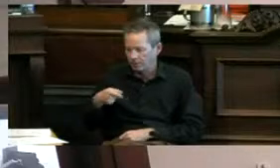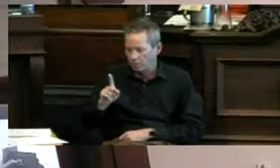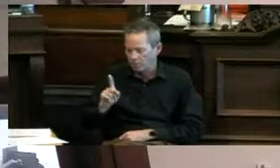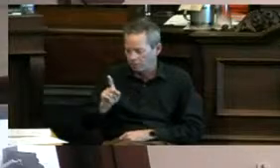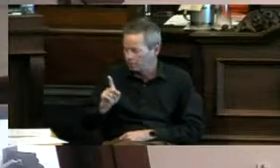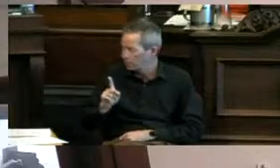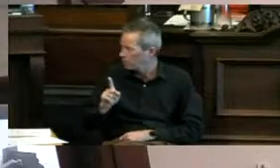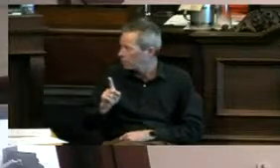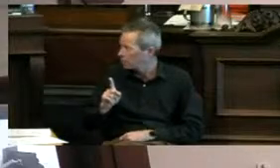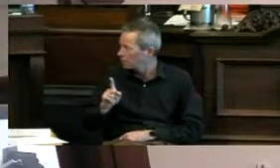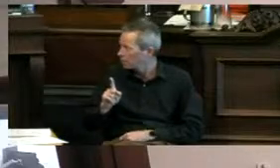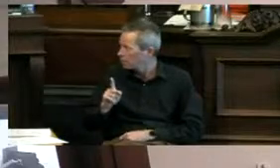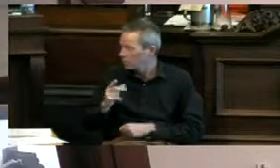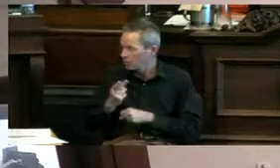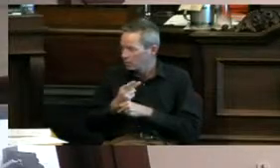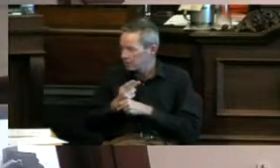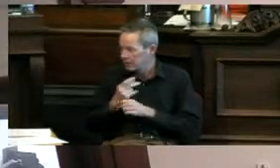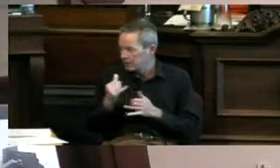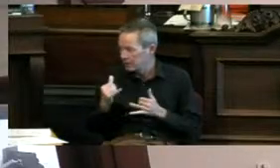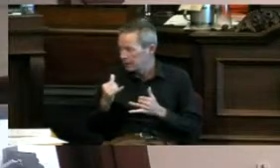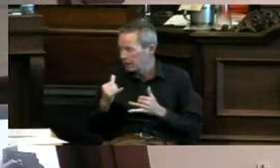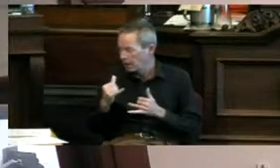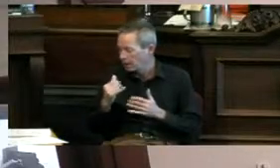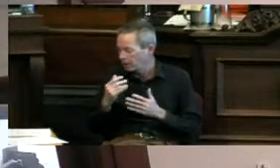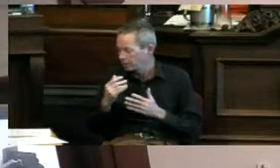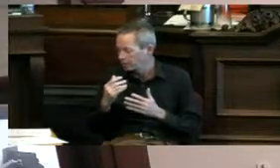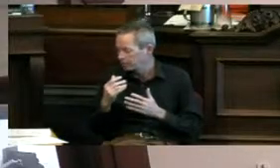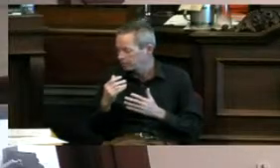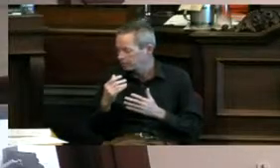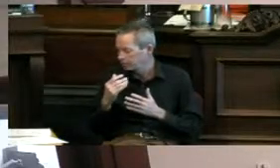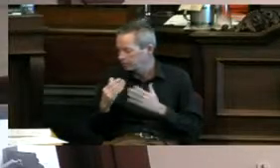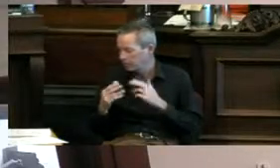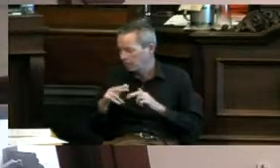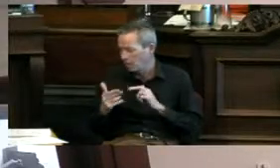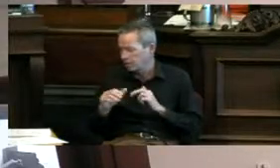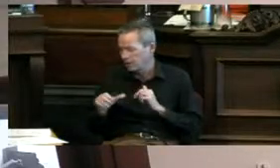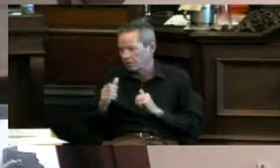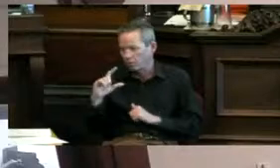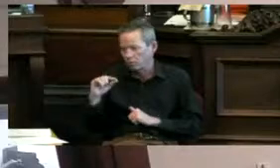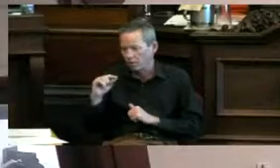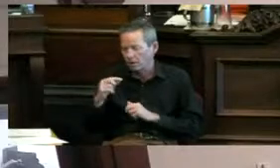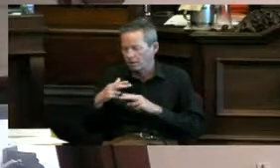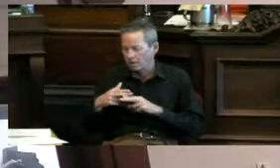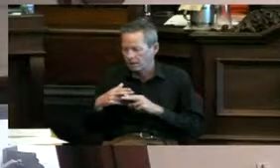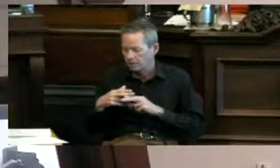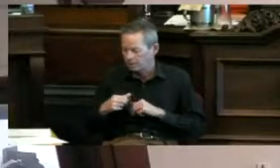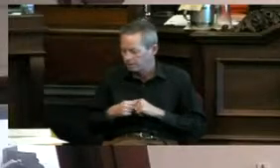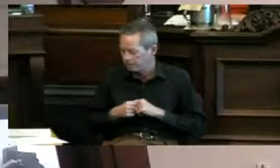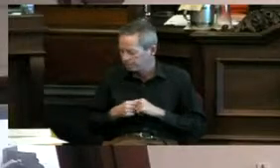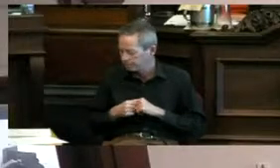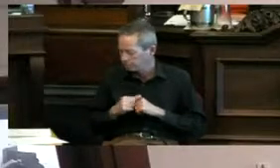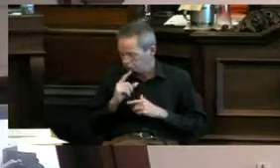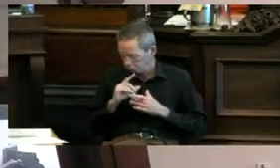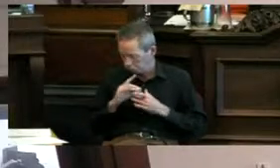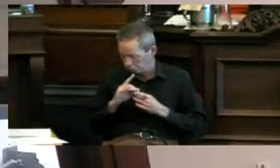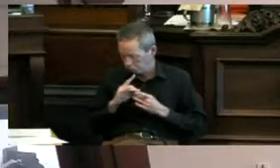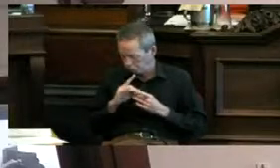approximately 80 pounds prior to using the Gp1. I taking it now,